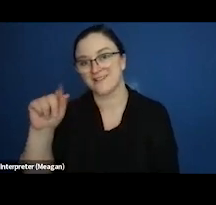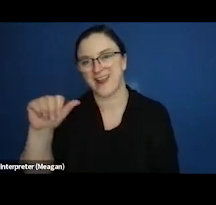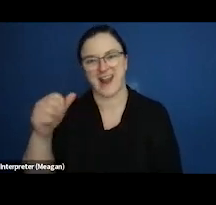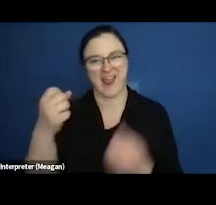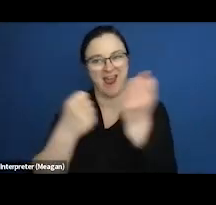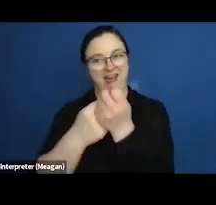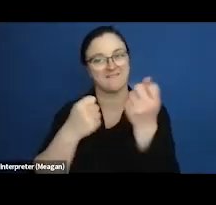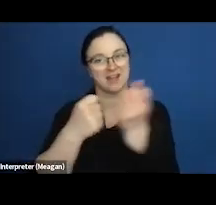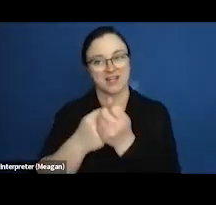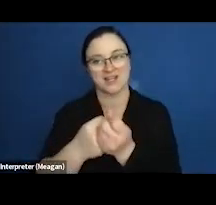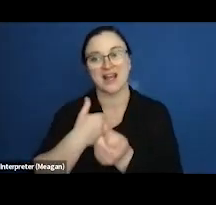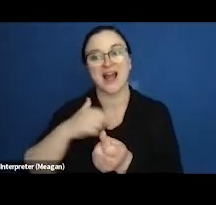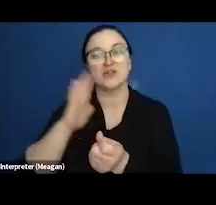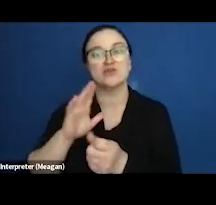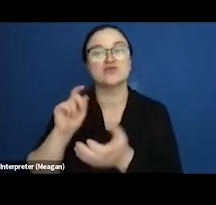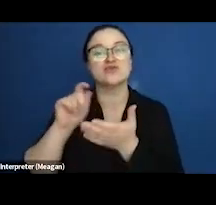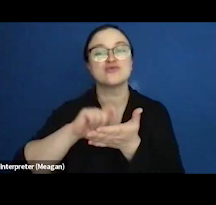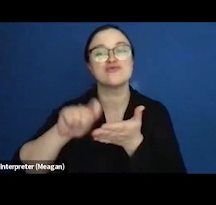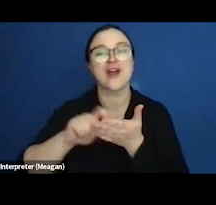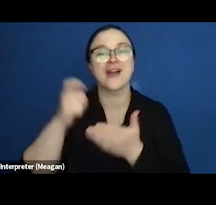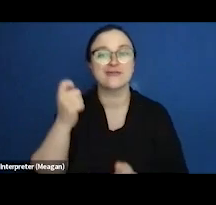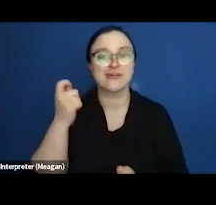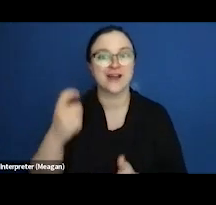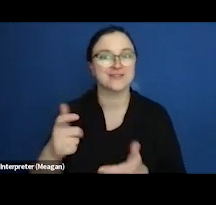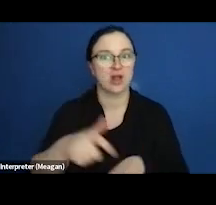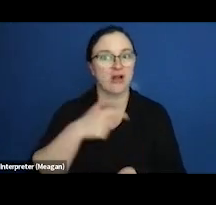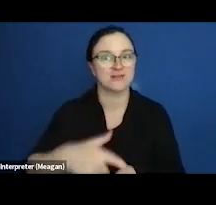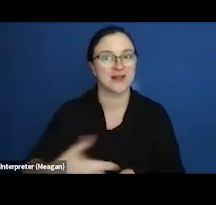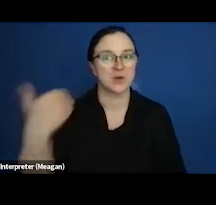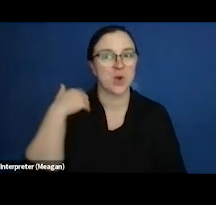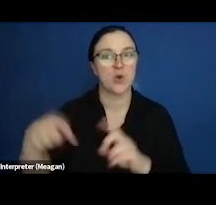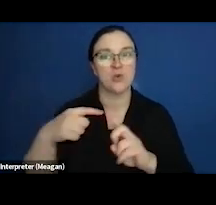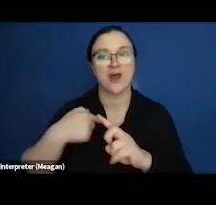I used to write grants a long time ago when I was working in direct service work,